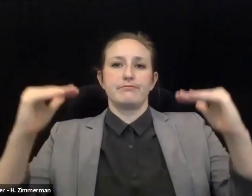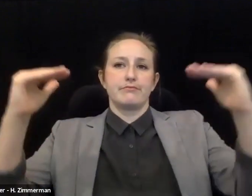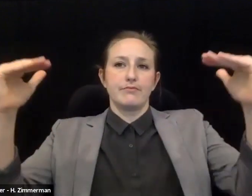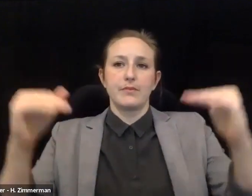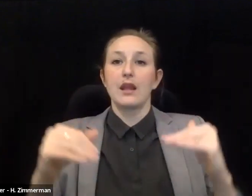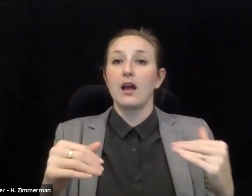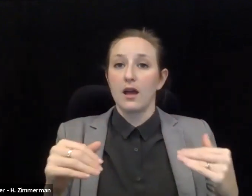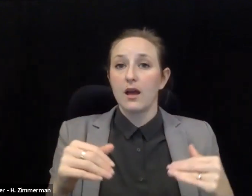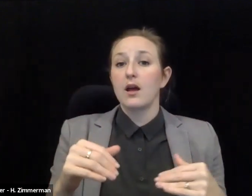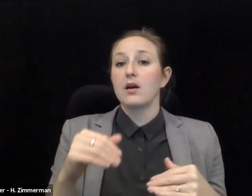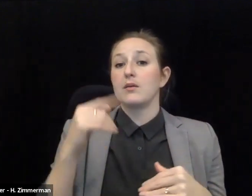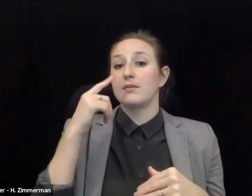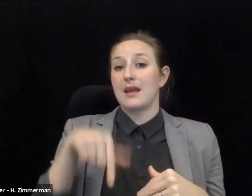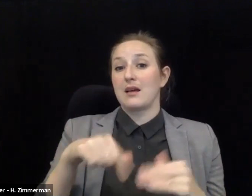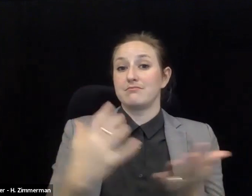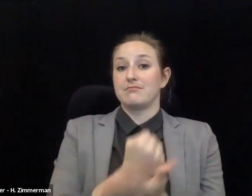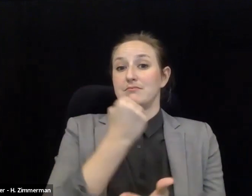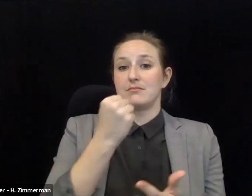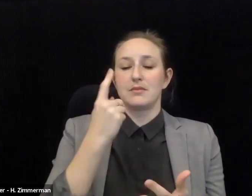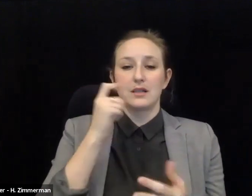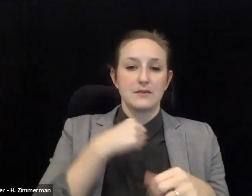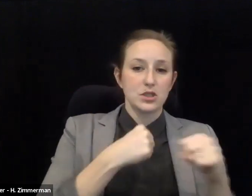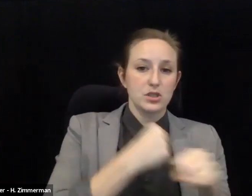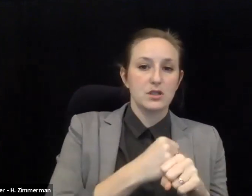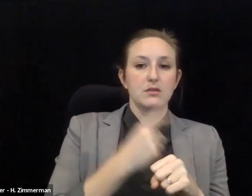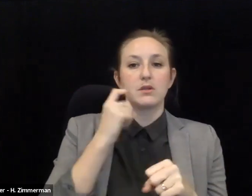due to COVID travel and health restrictions.